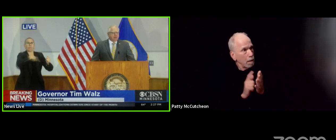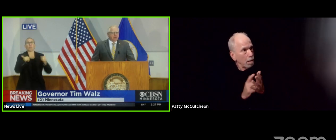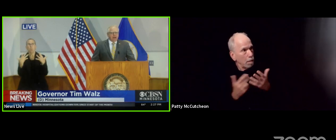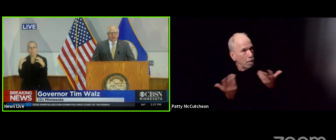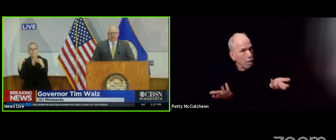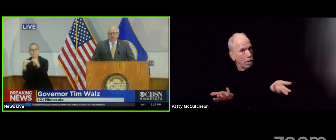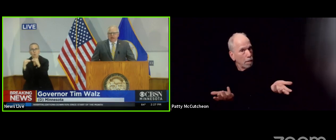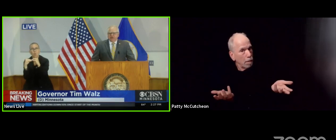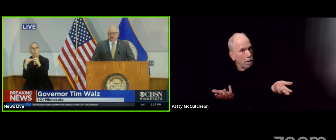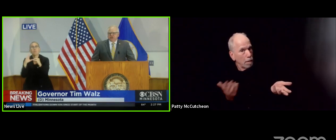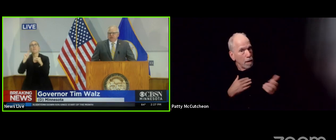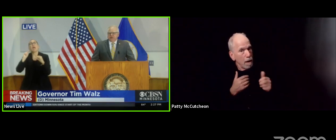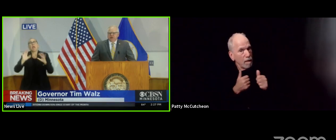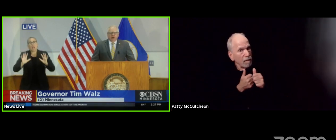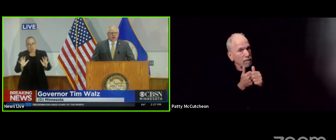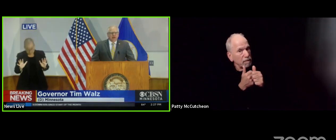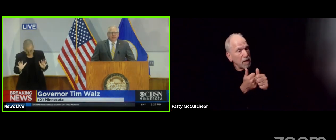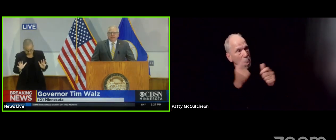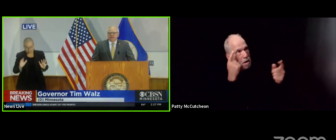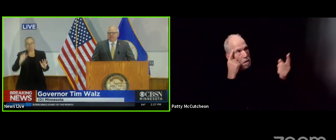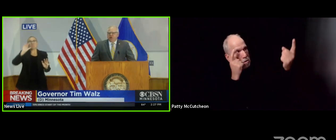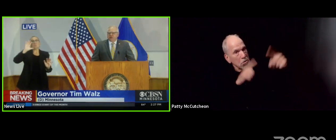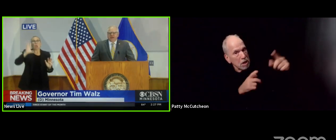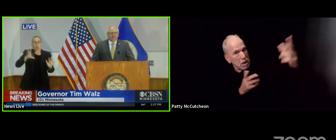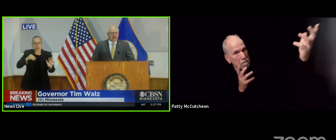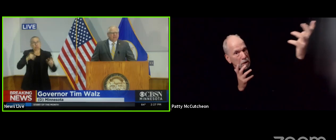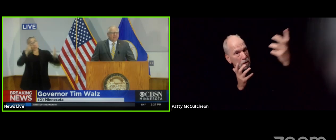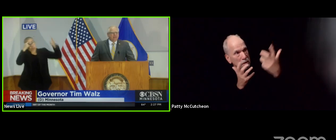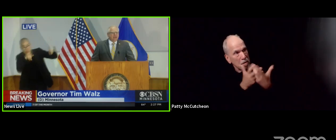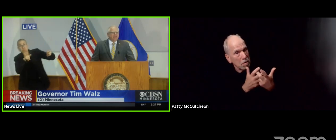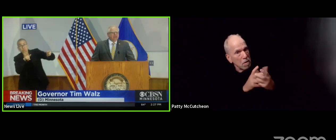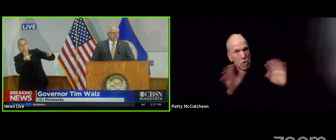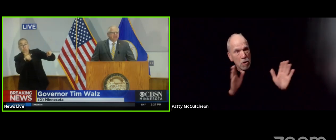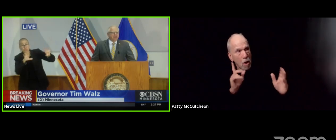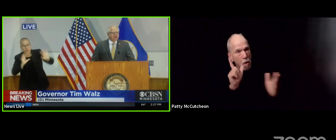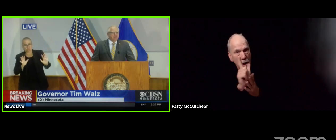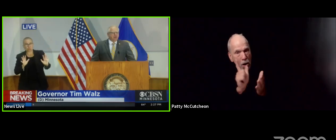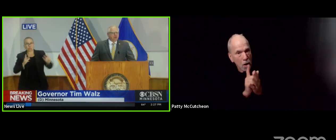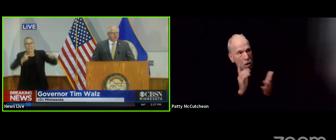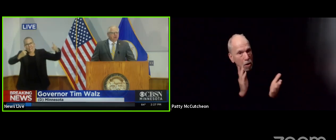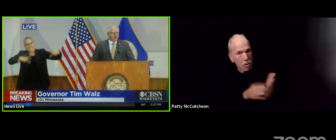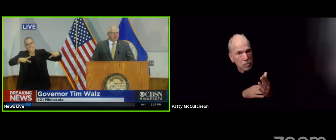GROUND. JUST TO BE CLEAR, THESE FOLKS HAVE ACCESS TO EVERY SINGLE TELEPHONE NUMBER.